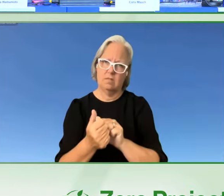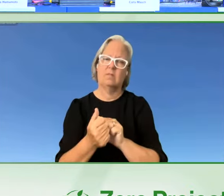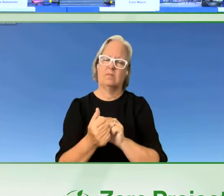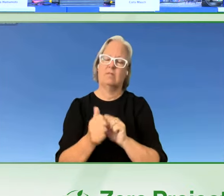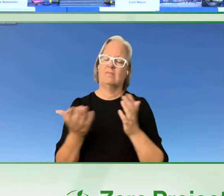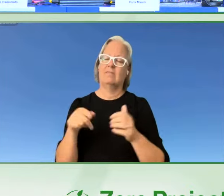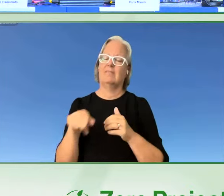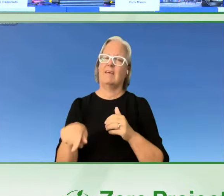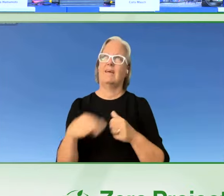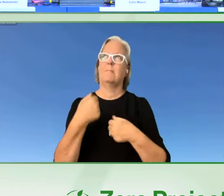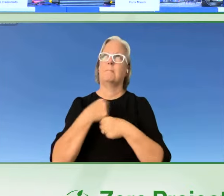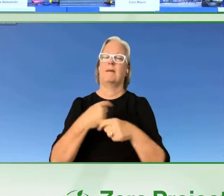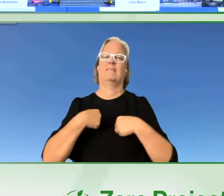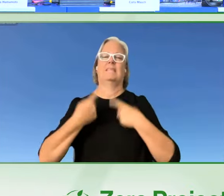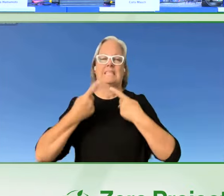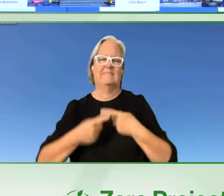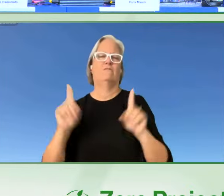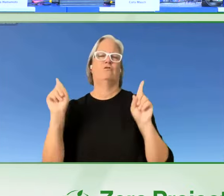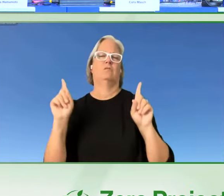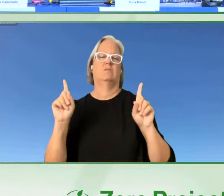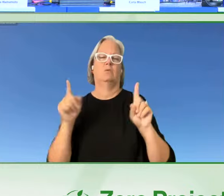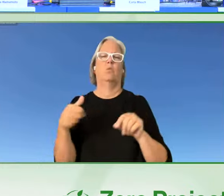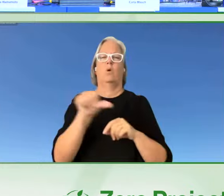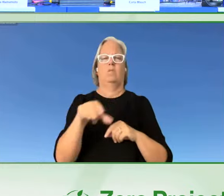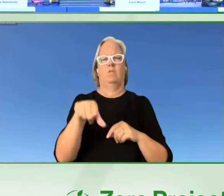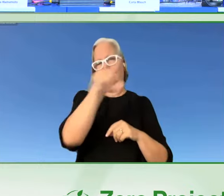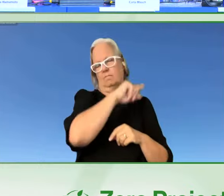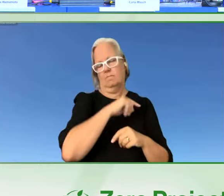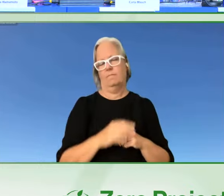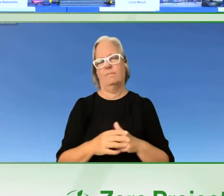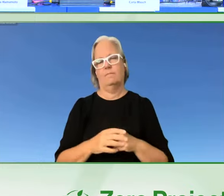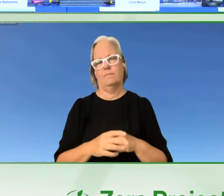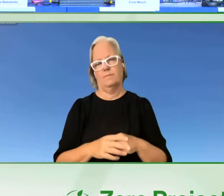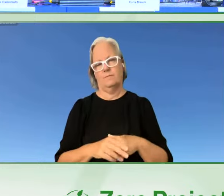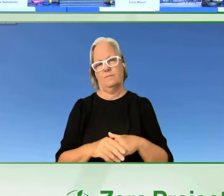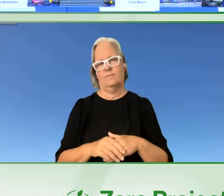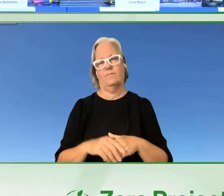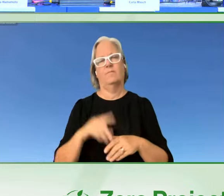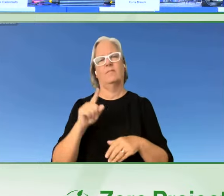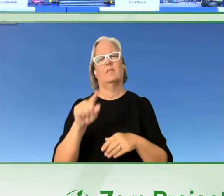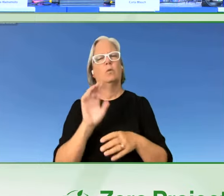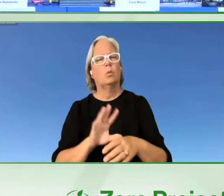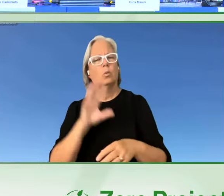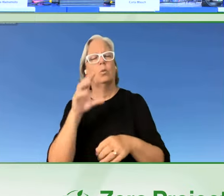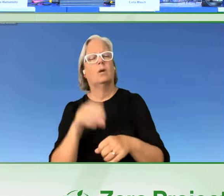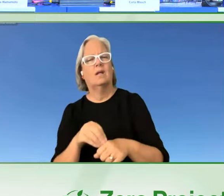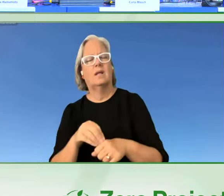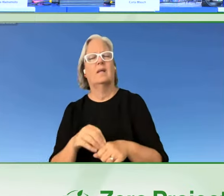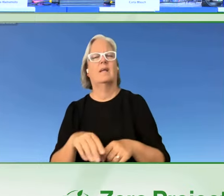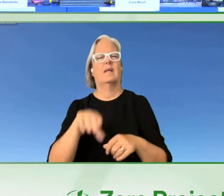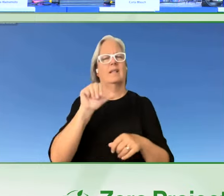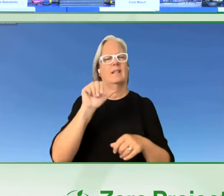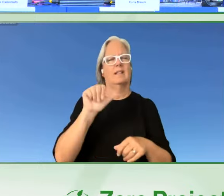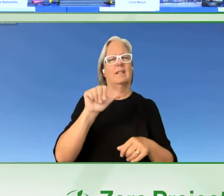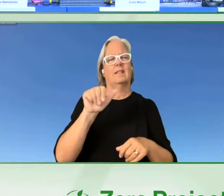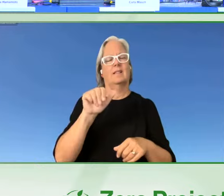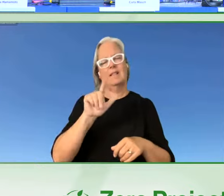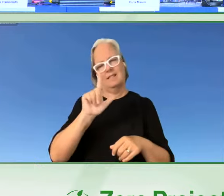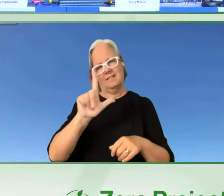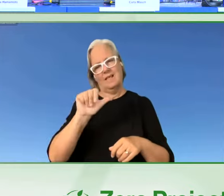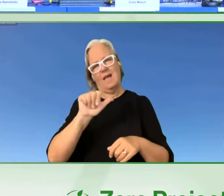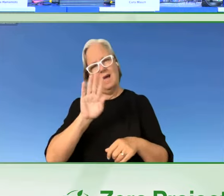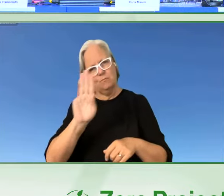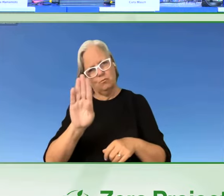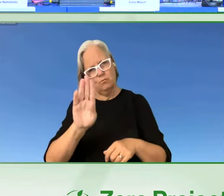We also need to create curriculum that is engaging, educational and creative.